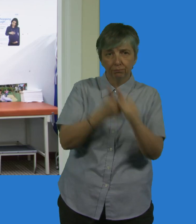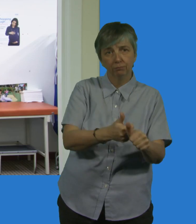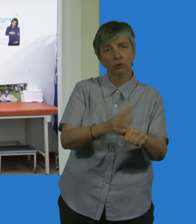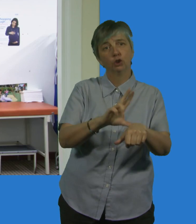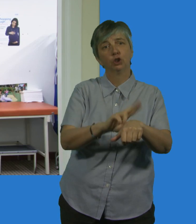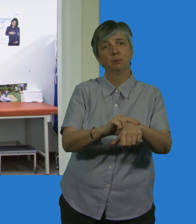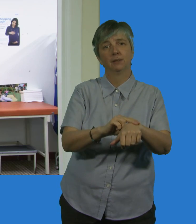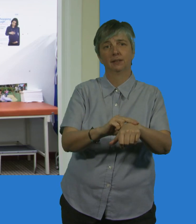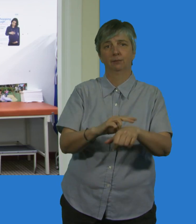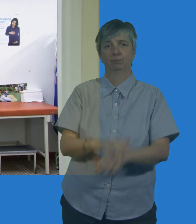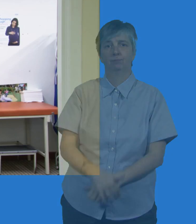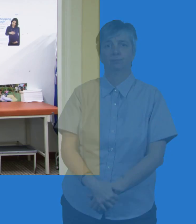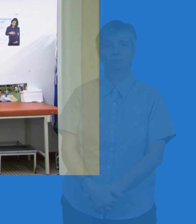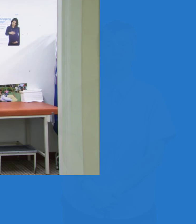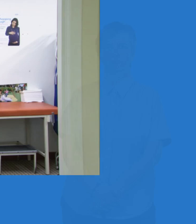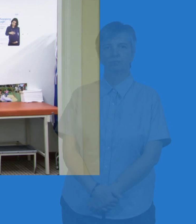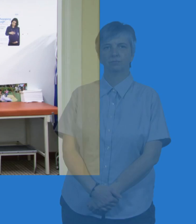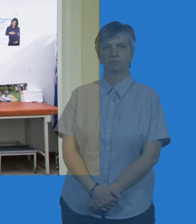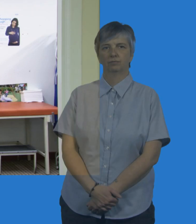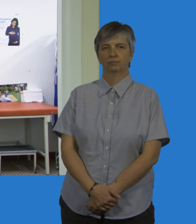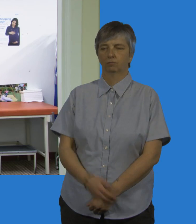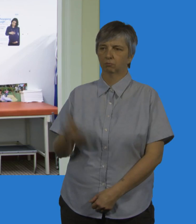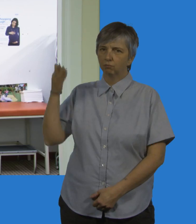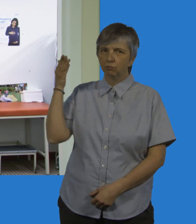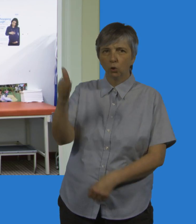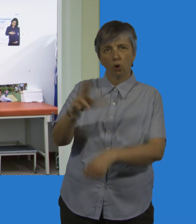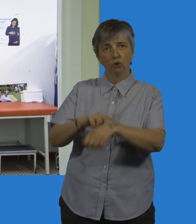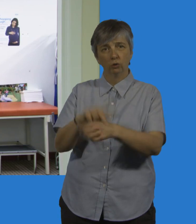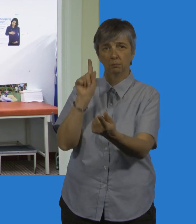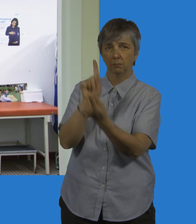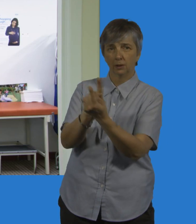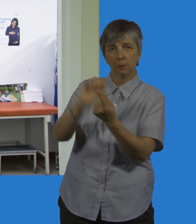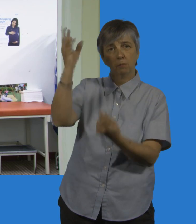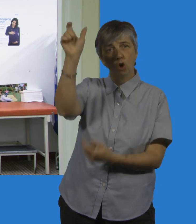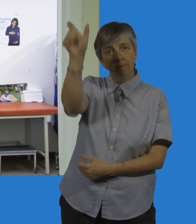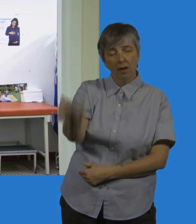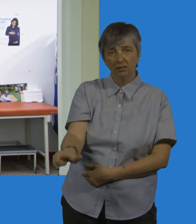the surgery, and he had all the time in the world for me. The paramedic sort of asked